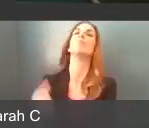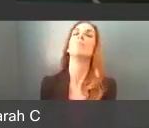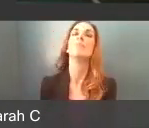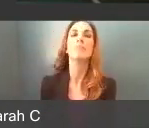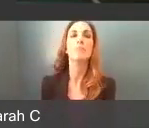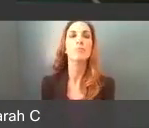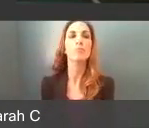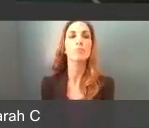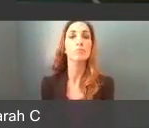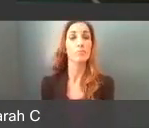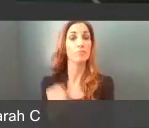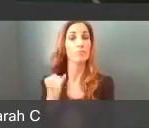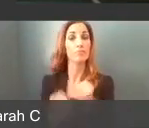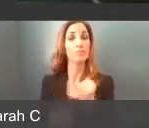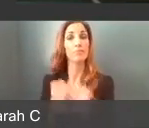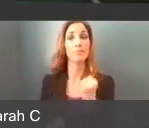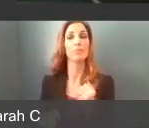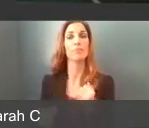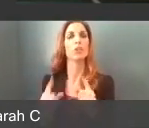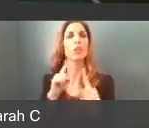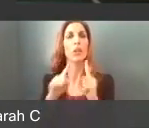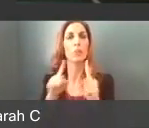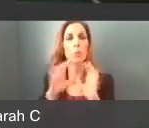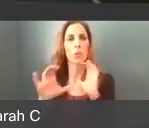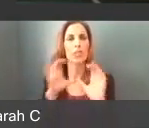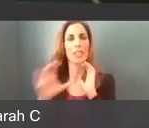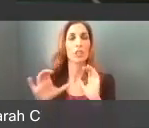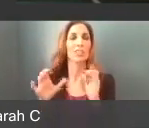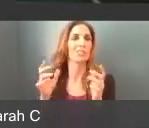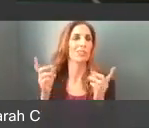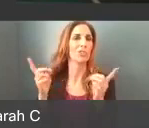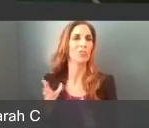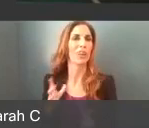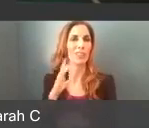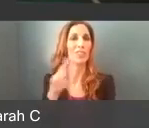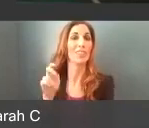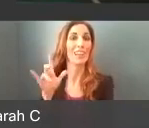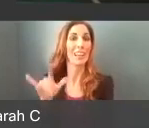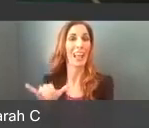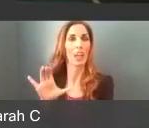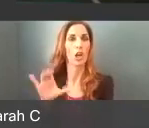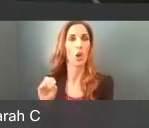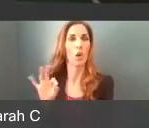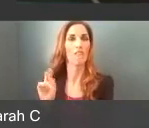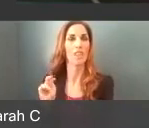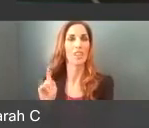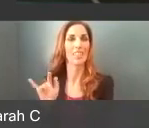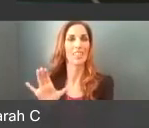[Staff] Finally we'll go to our Communications Director, Kelly Cofrancisco, with questions from Rob Tornoe from the Philadelphia Inquirer.